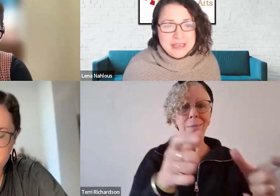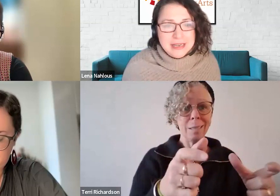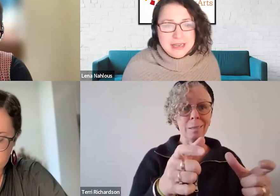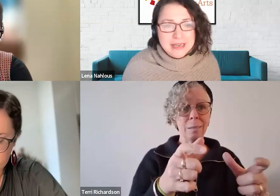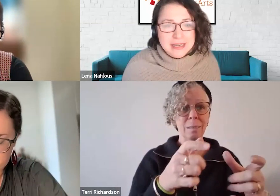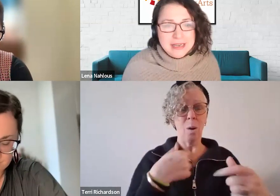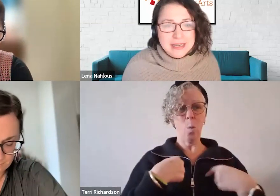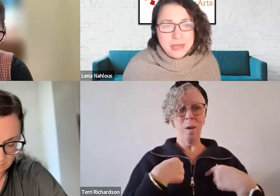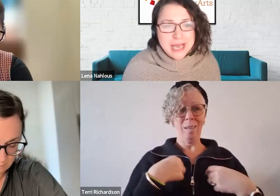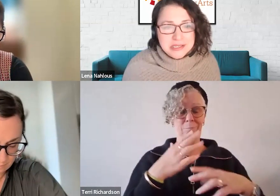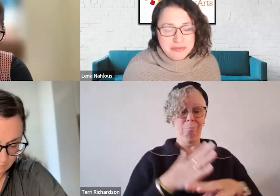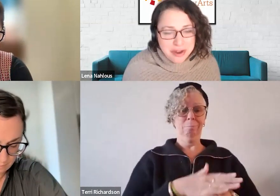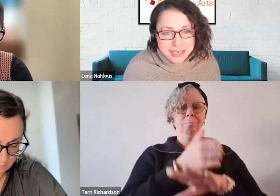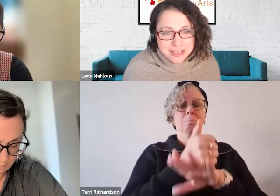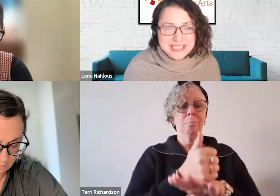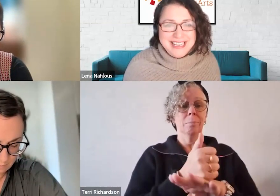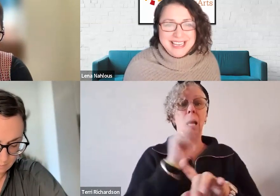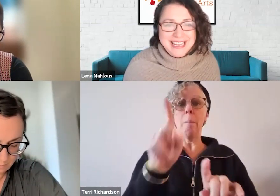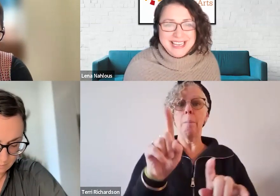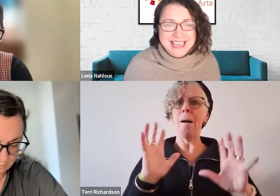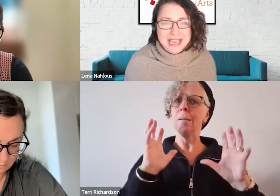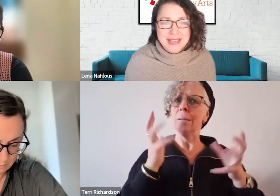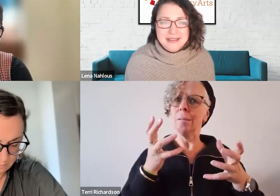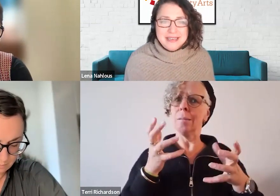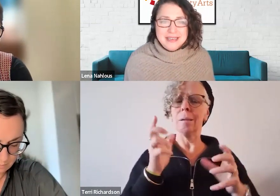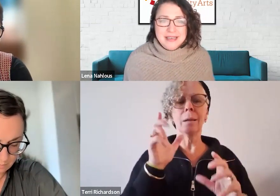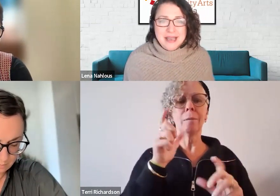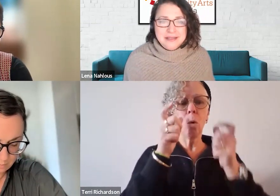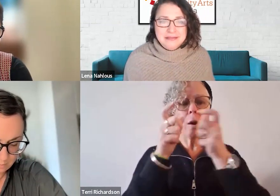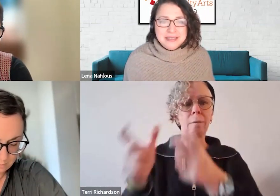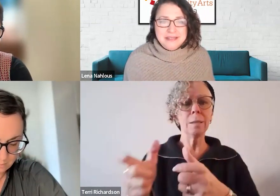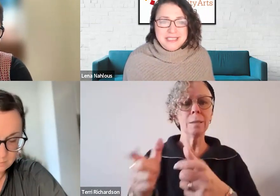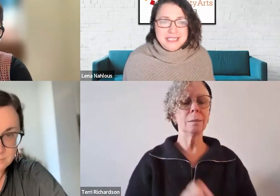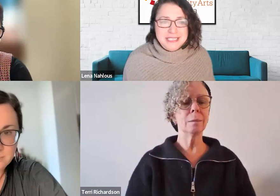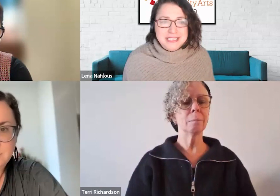but we are so very interested in governance and the deal is, I guess,